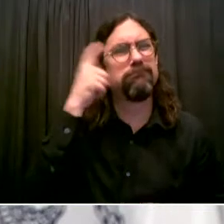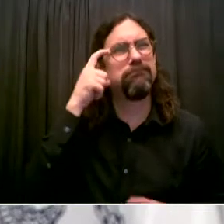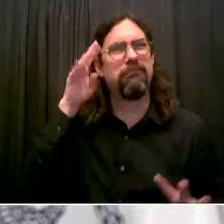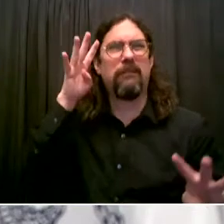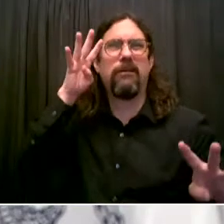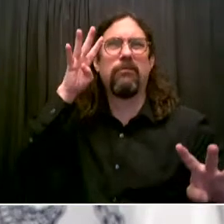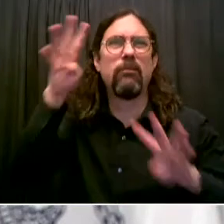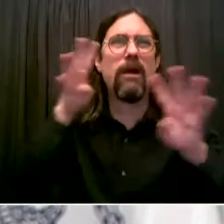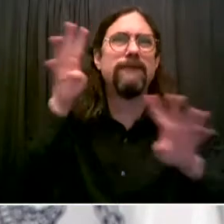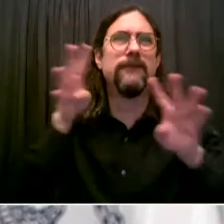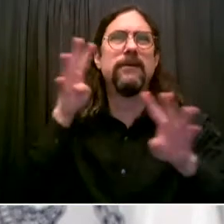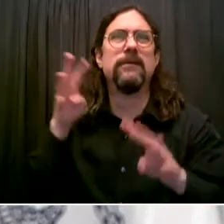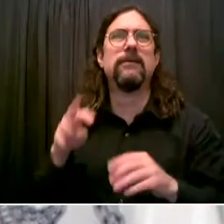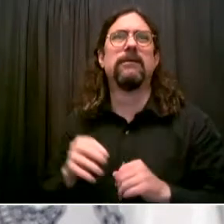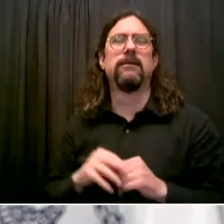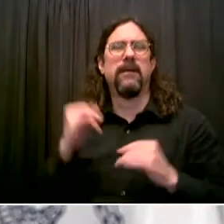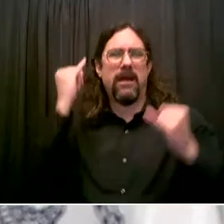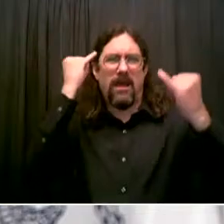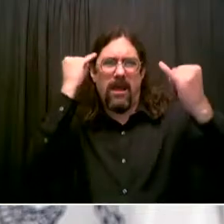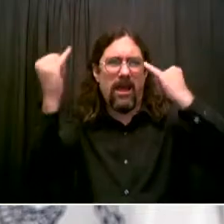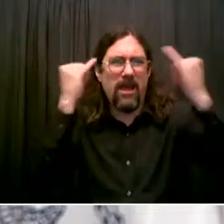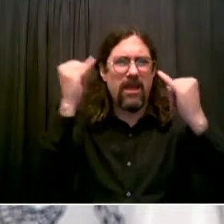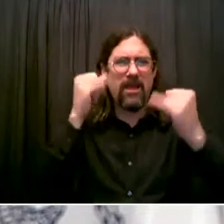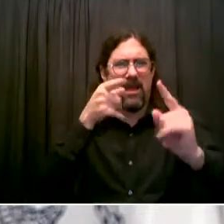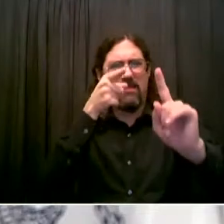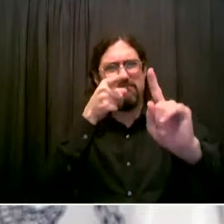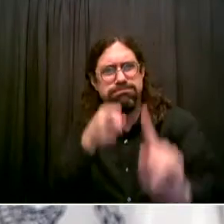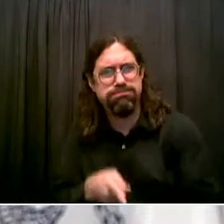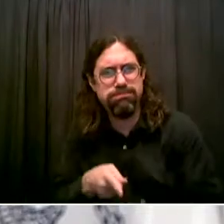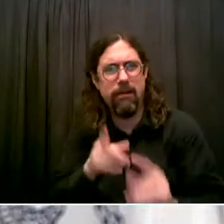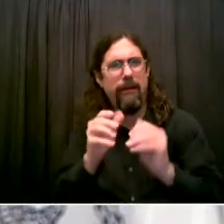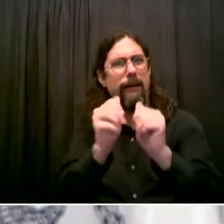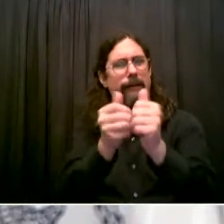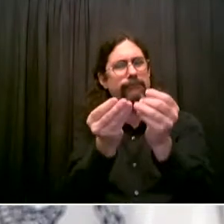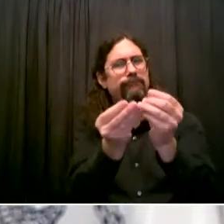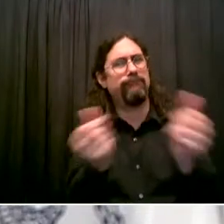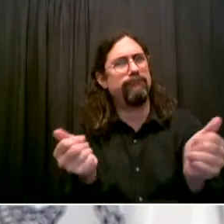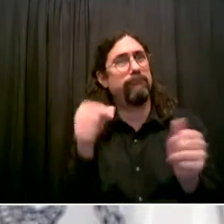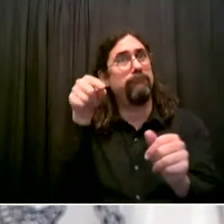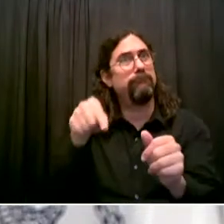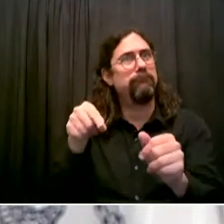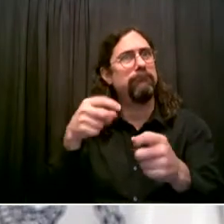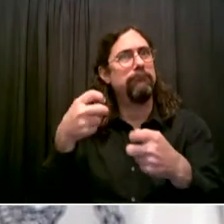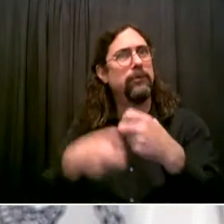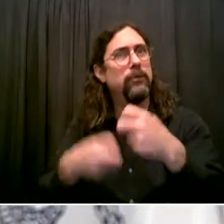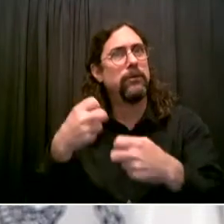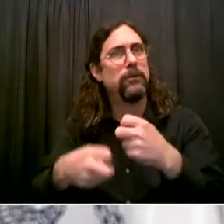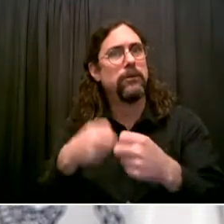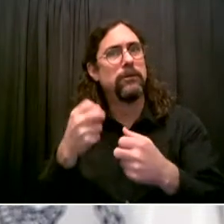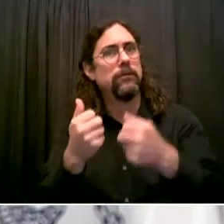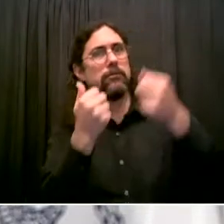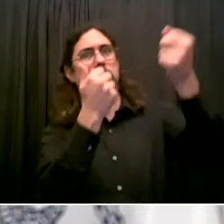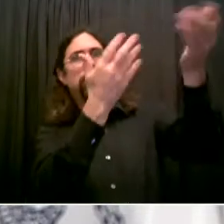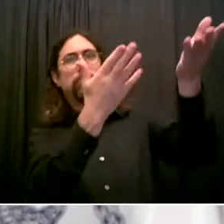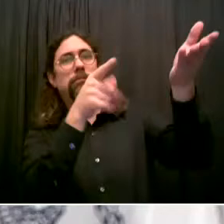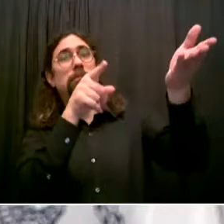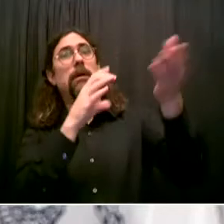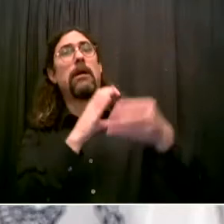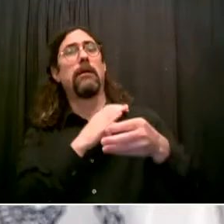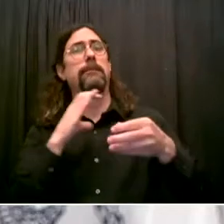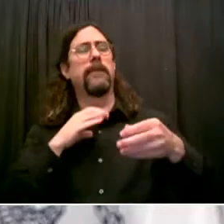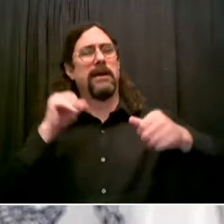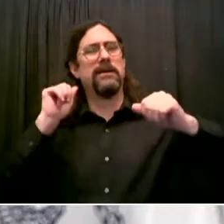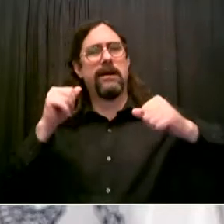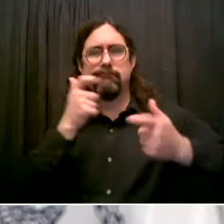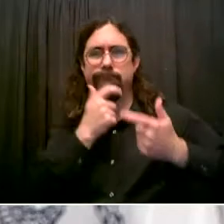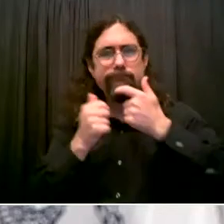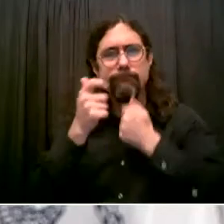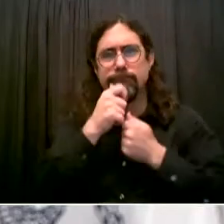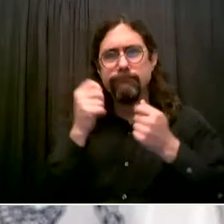CAPABLE PEOPLE.